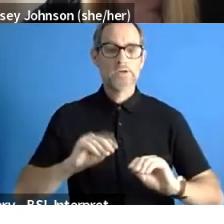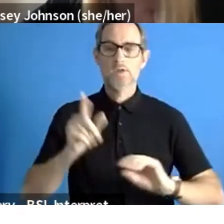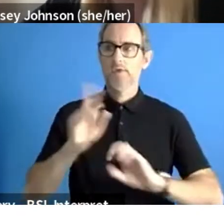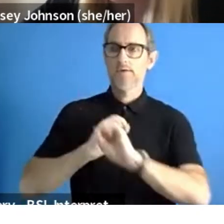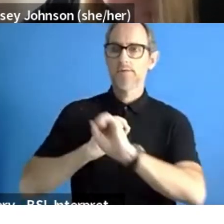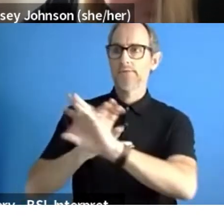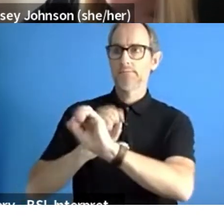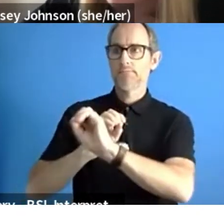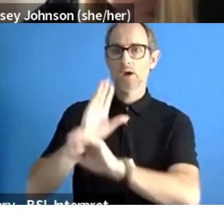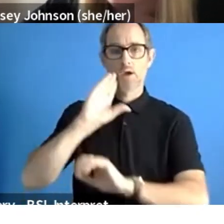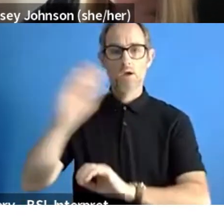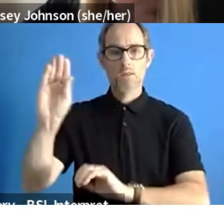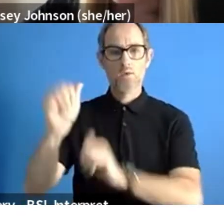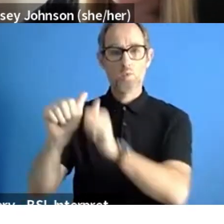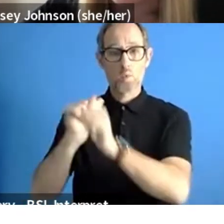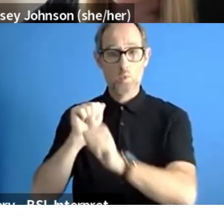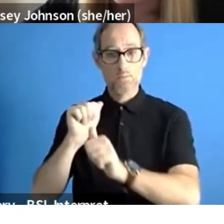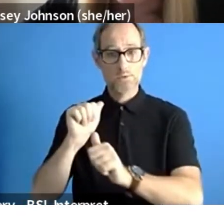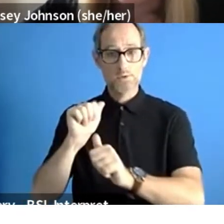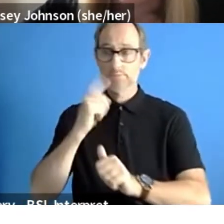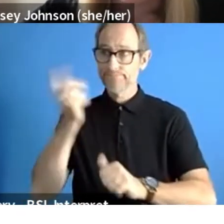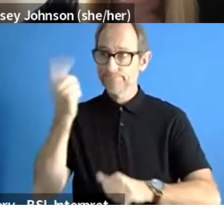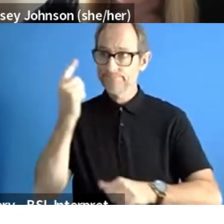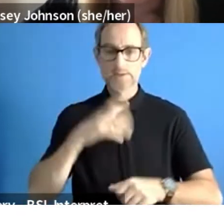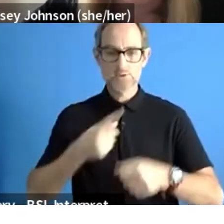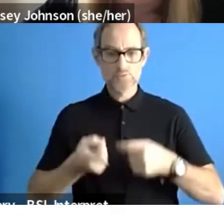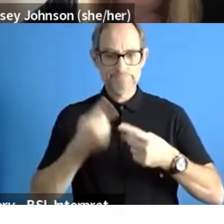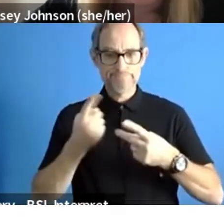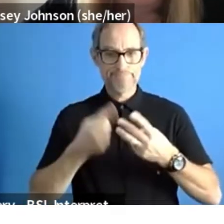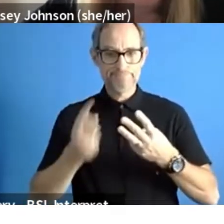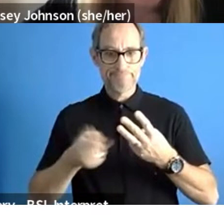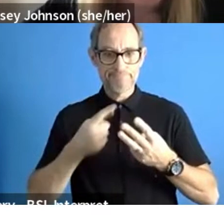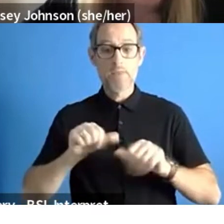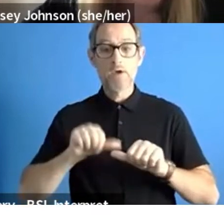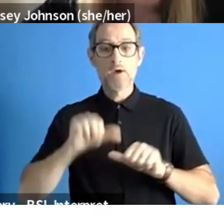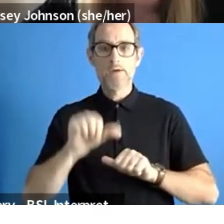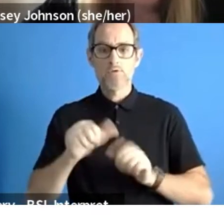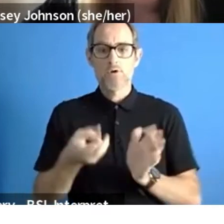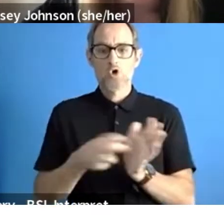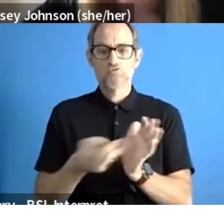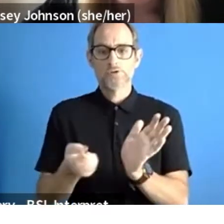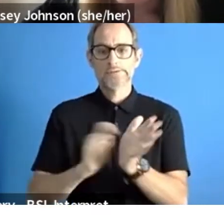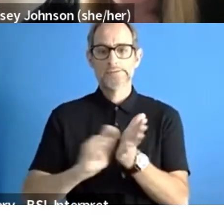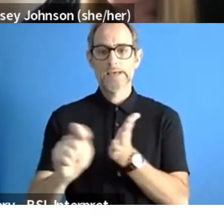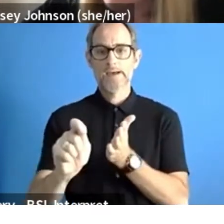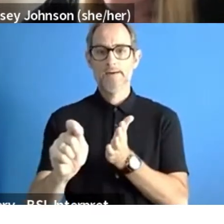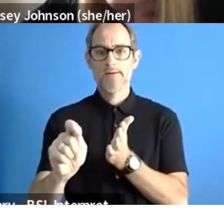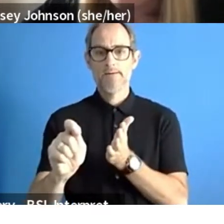even if any actions are needed before you sign contracts so start by designing tests.